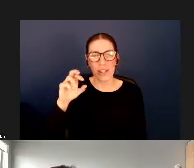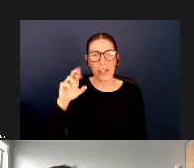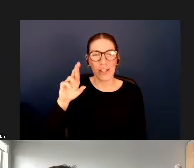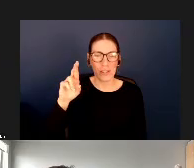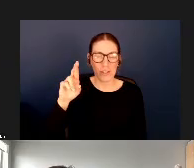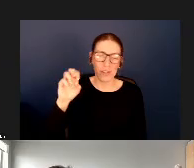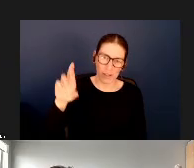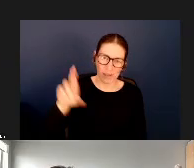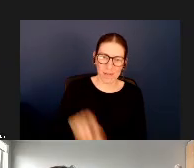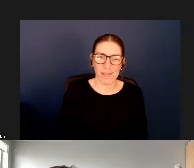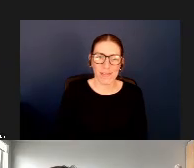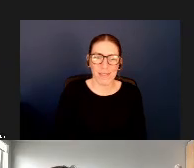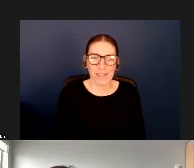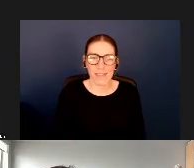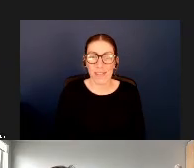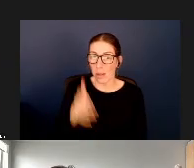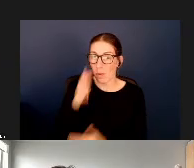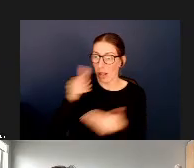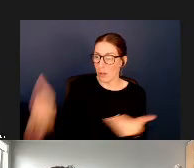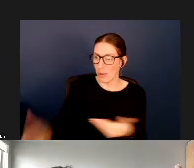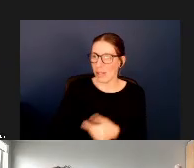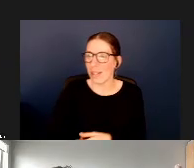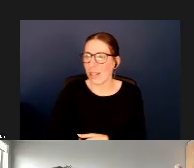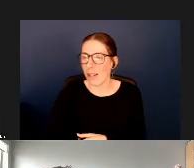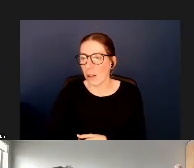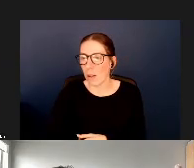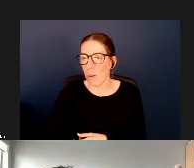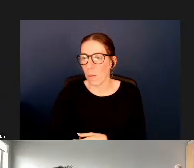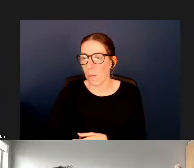I can introduce if you want, a clinical epidemiologist and chiropractor, a Director